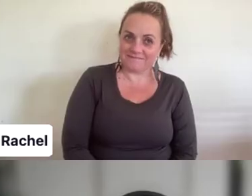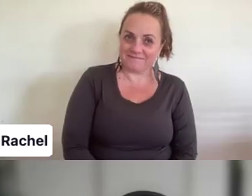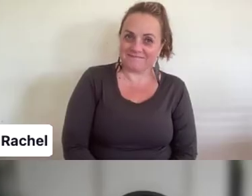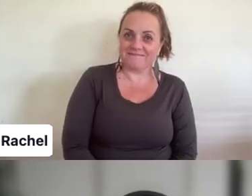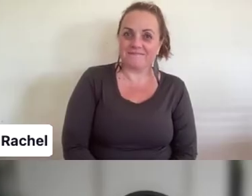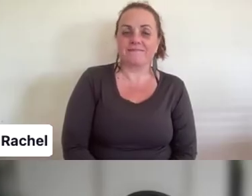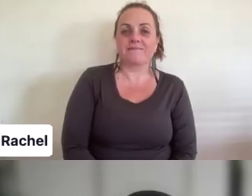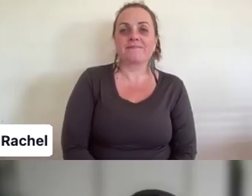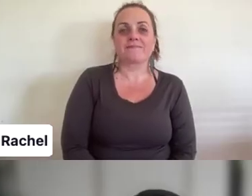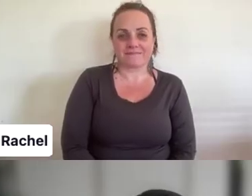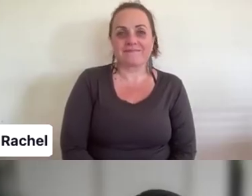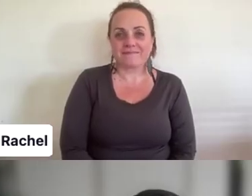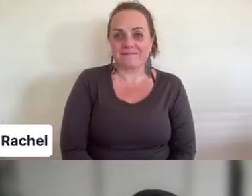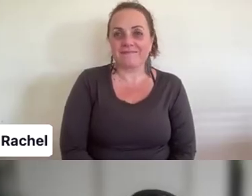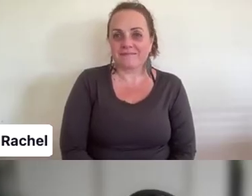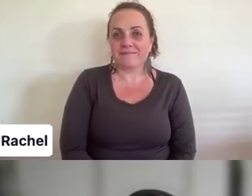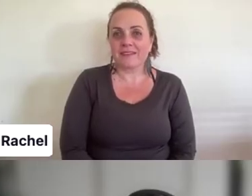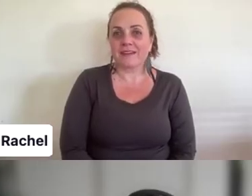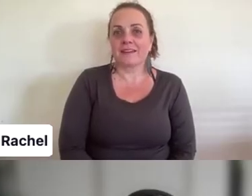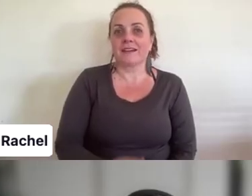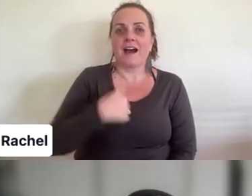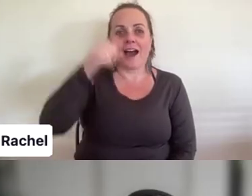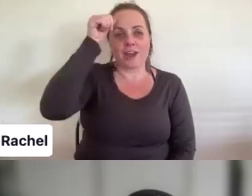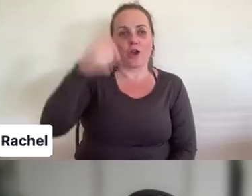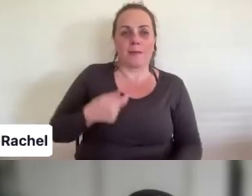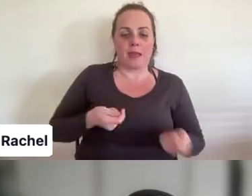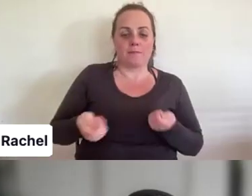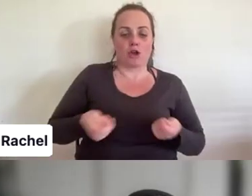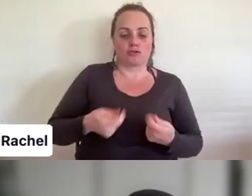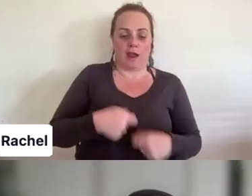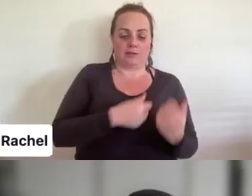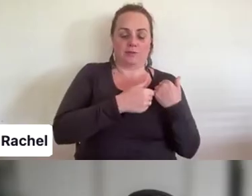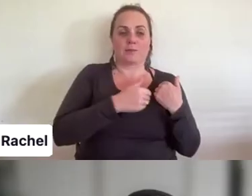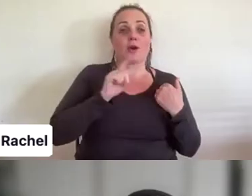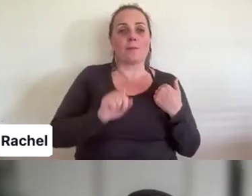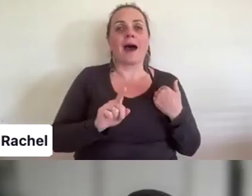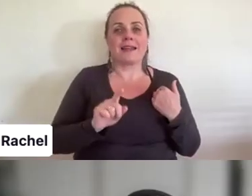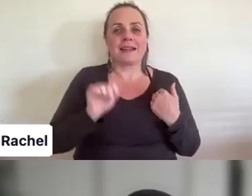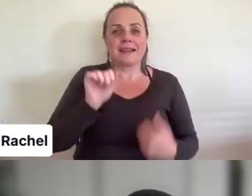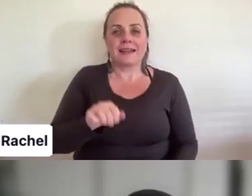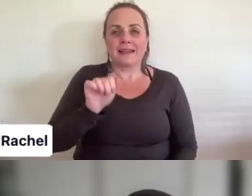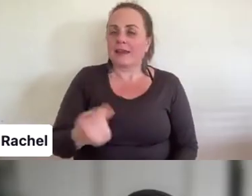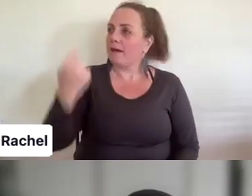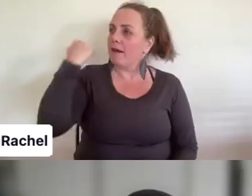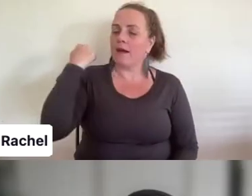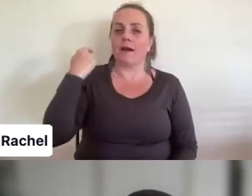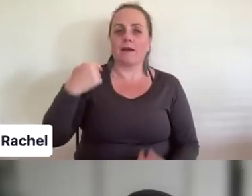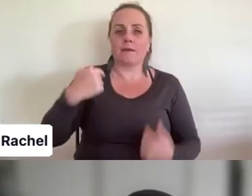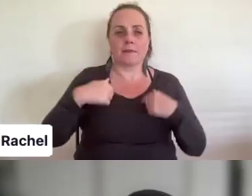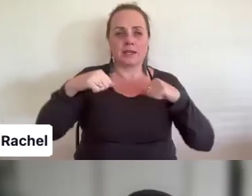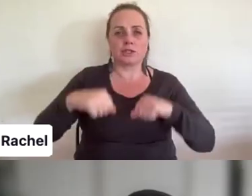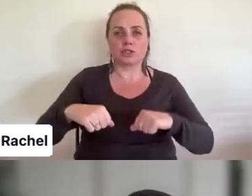Kia ora Nick. I know I'm a moderator but I thought one of the pathways, I was a student officer at my